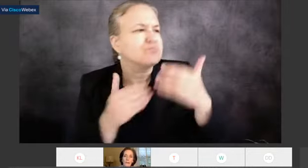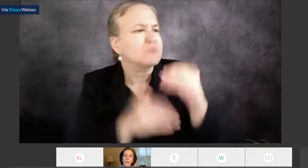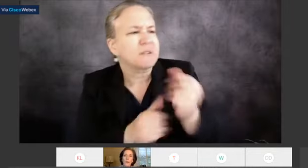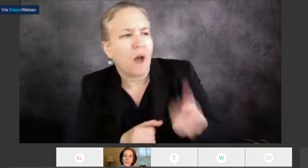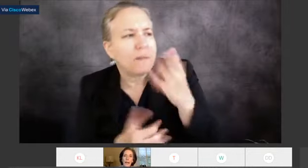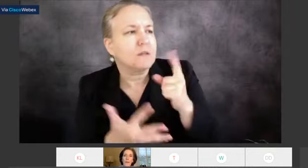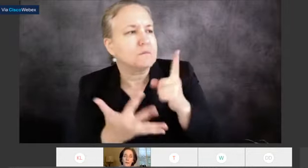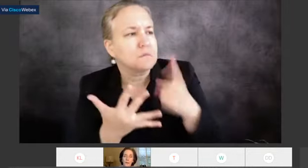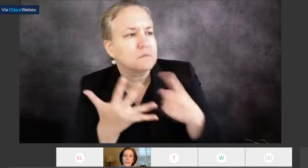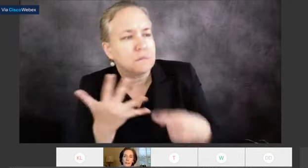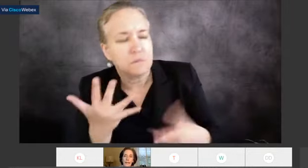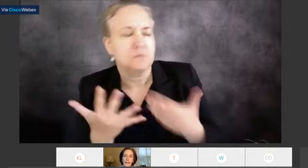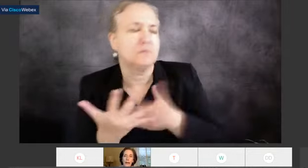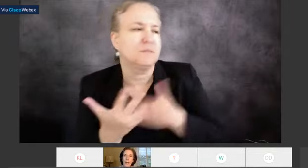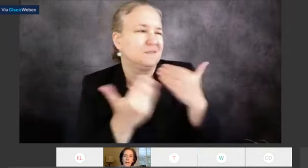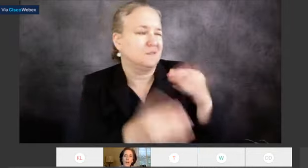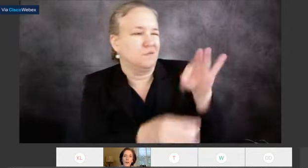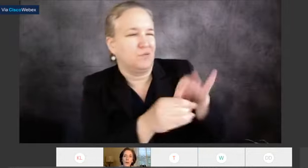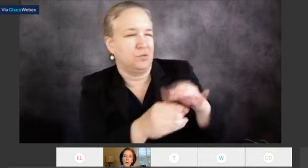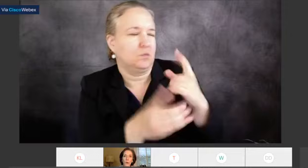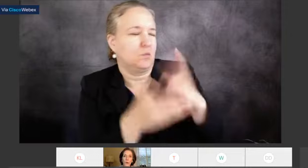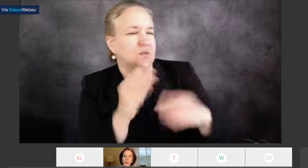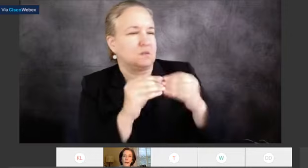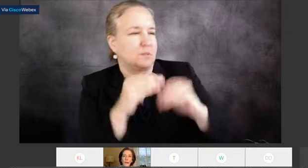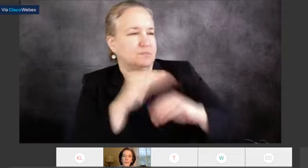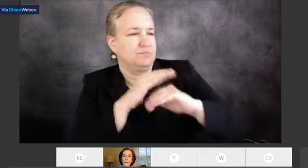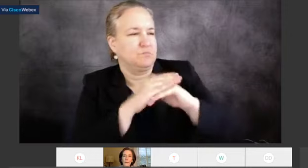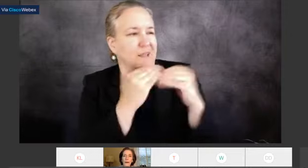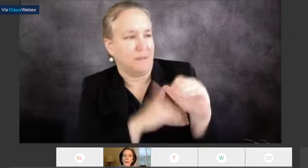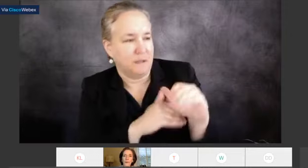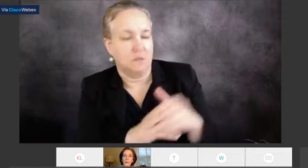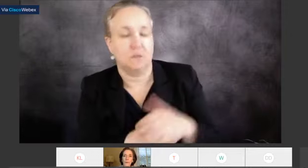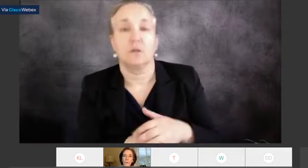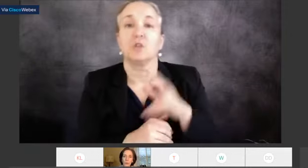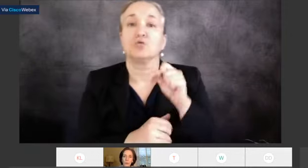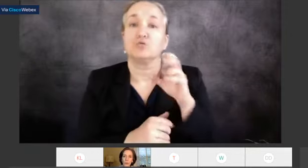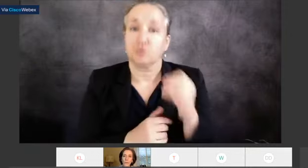expressive gatherings things like that so you know in the absence of with this